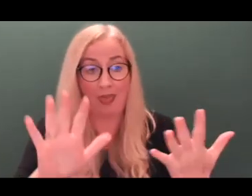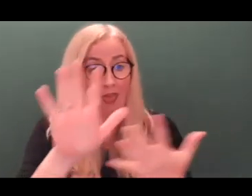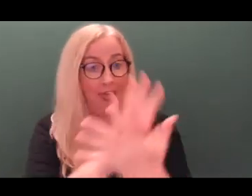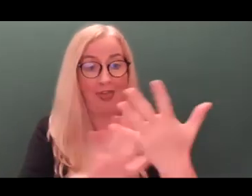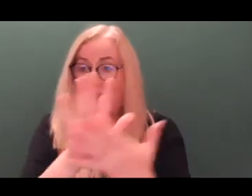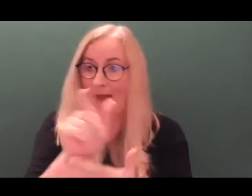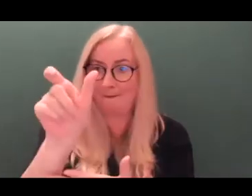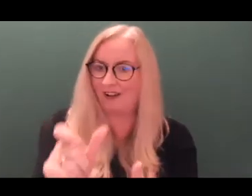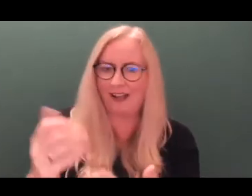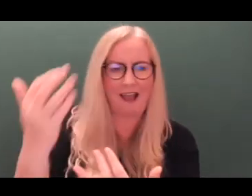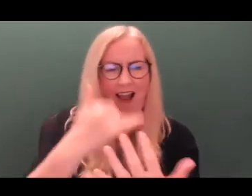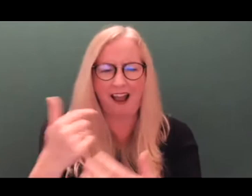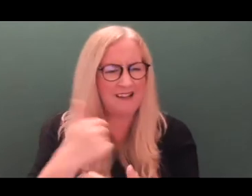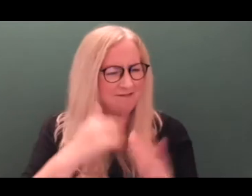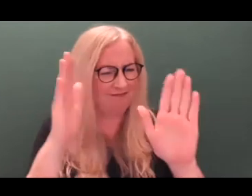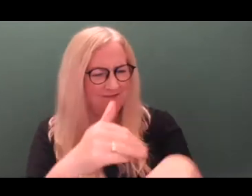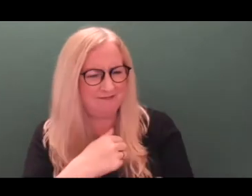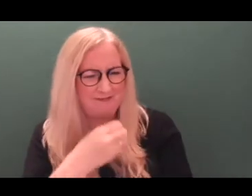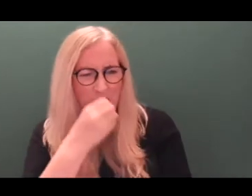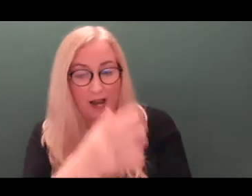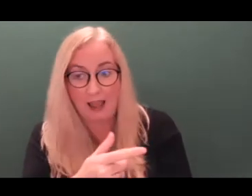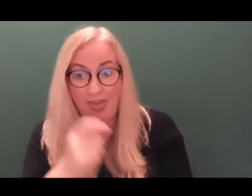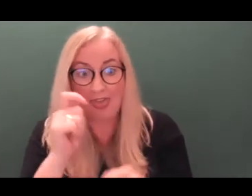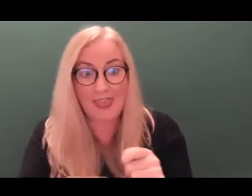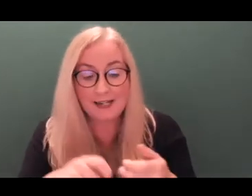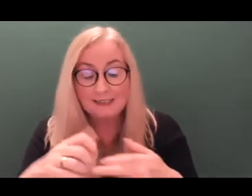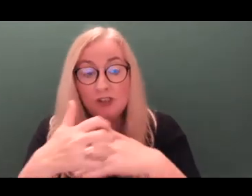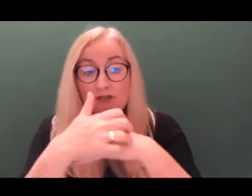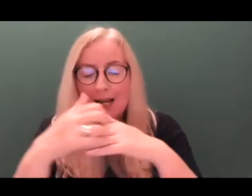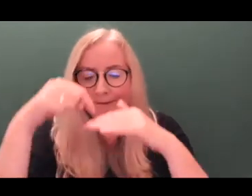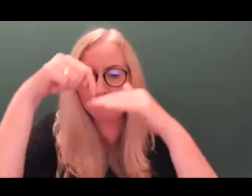says yes, I am wonderful, and then you scratch the surface and you see they have not been wonderful.